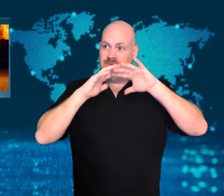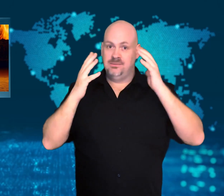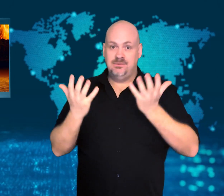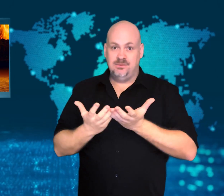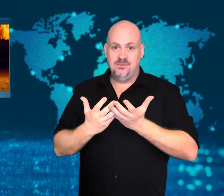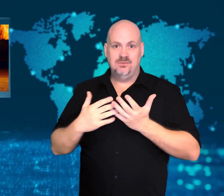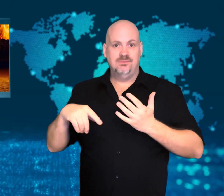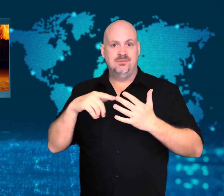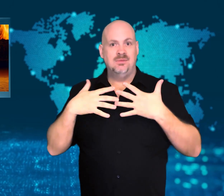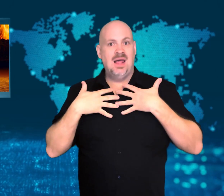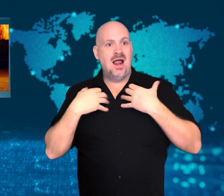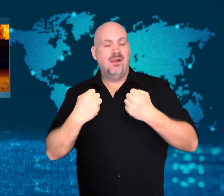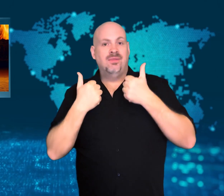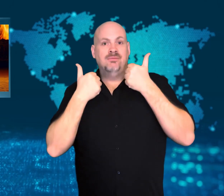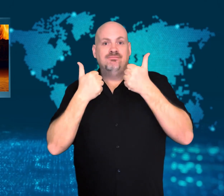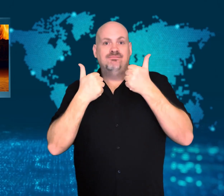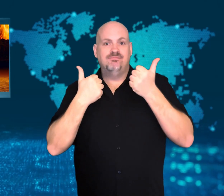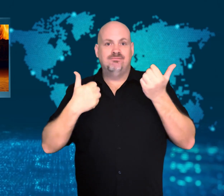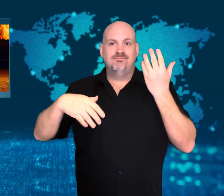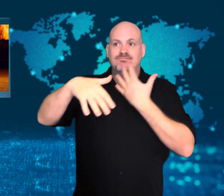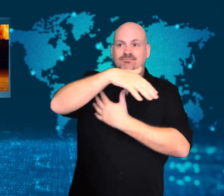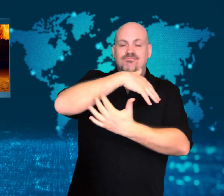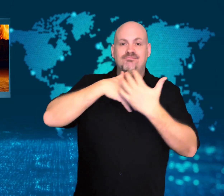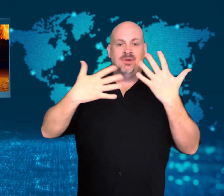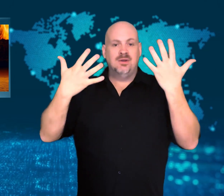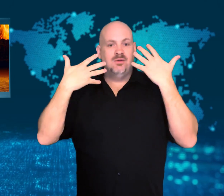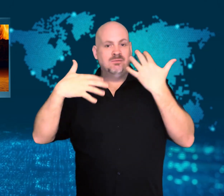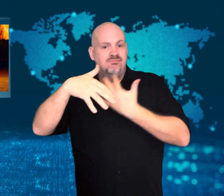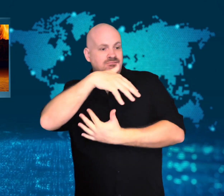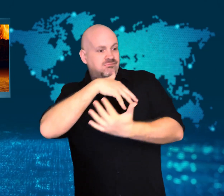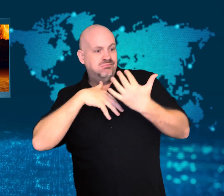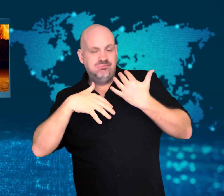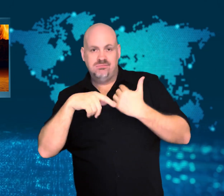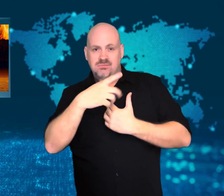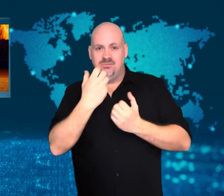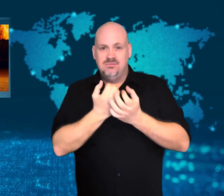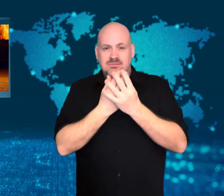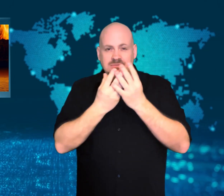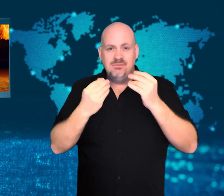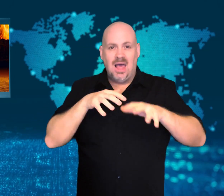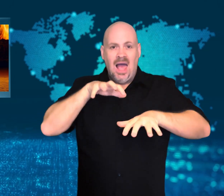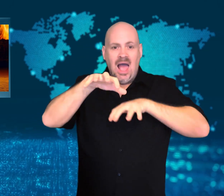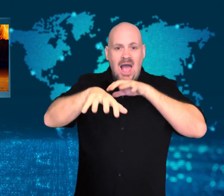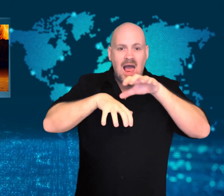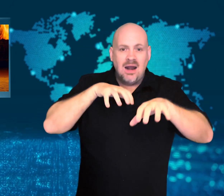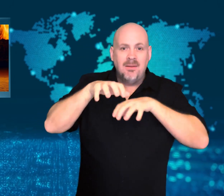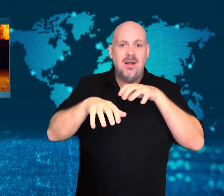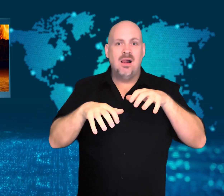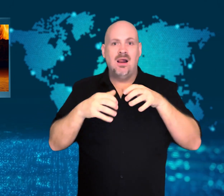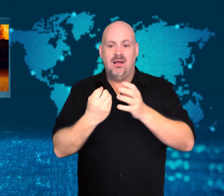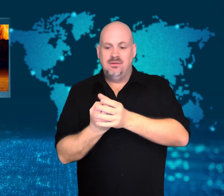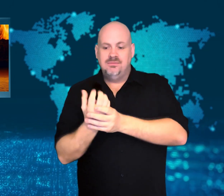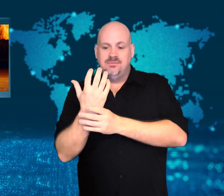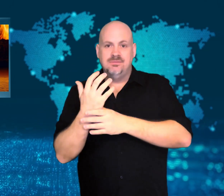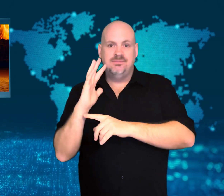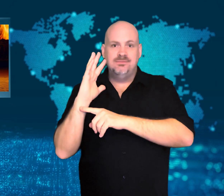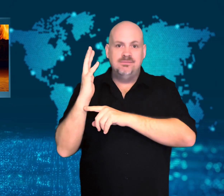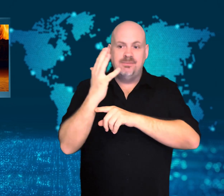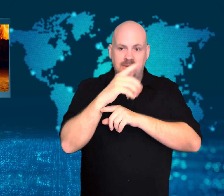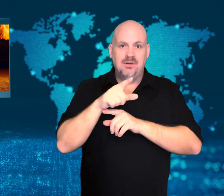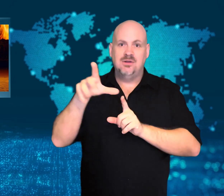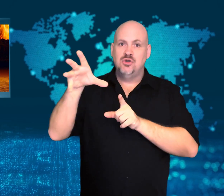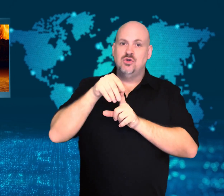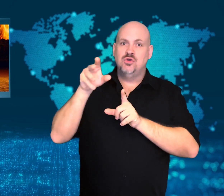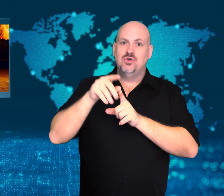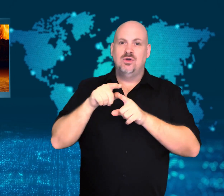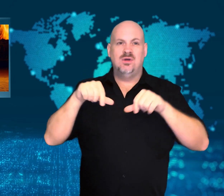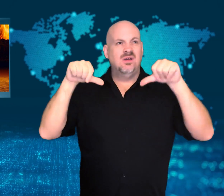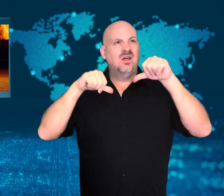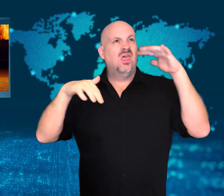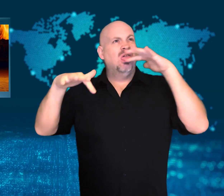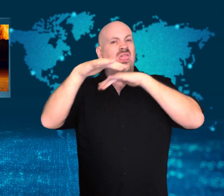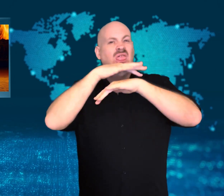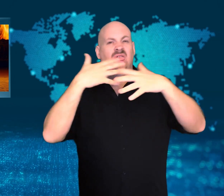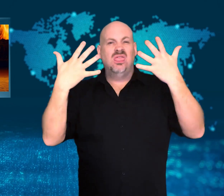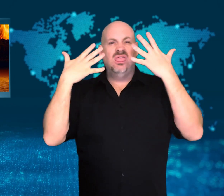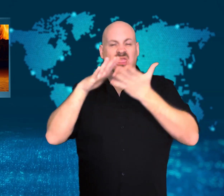planet because it is home to many animals and plant life that store